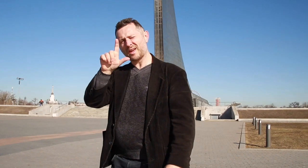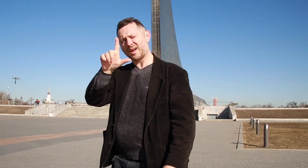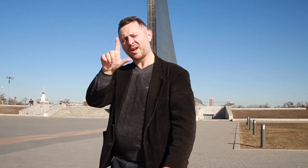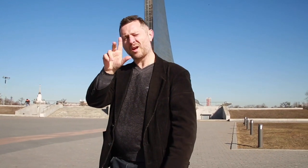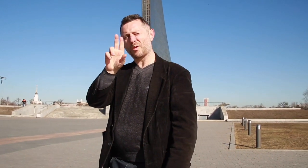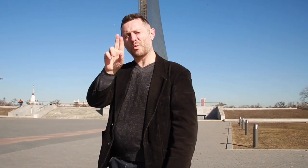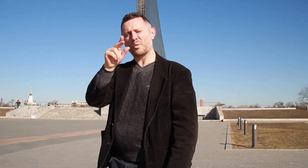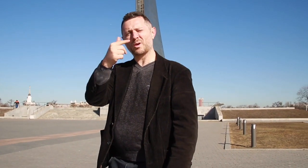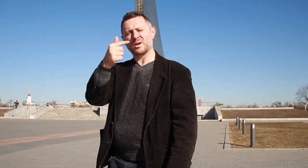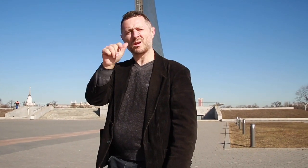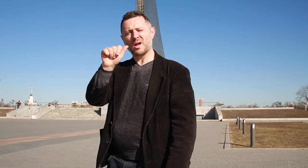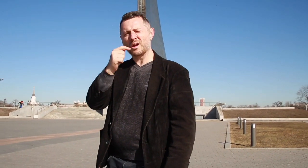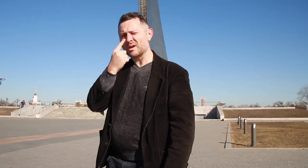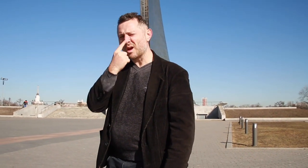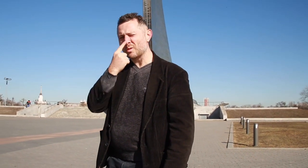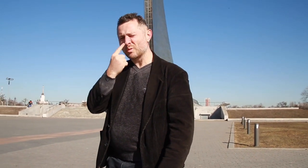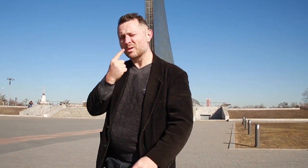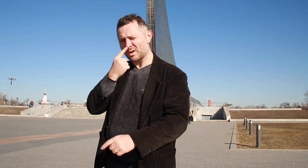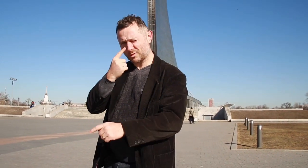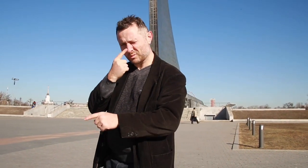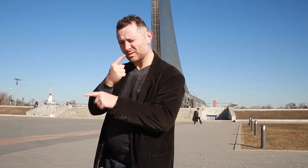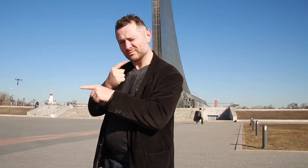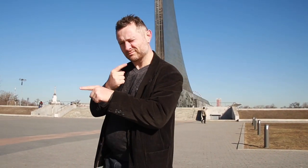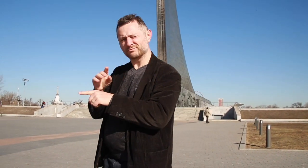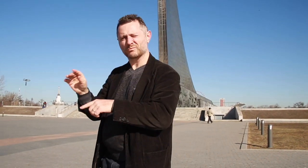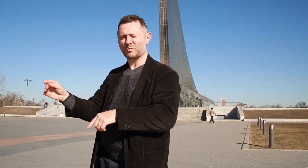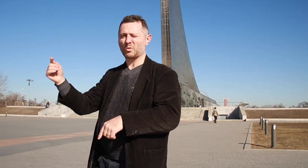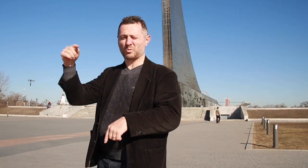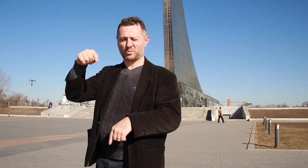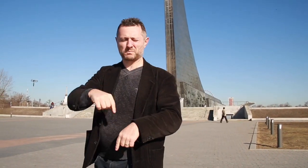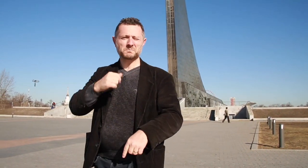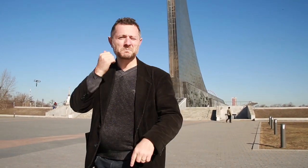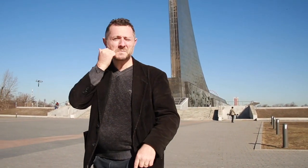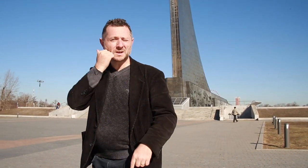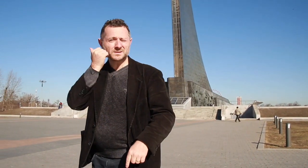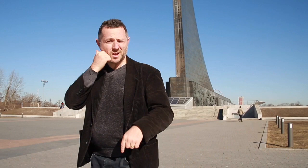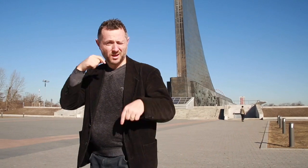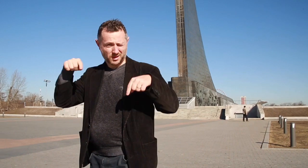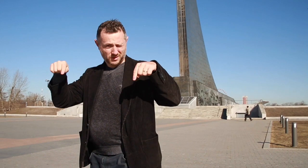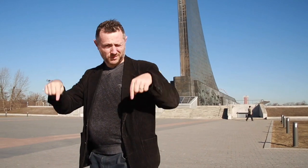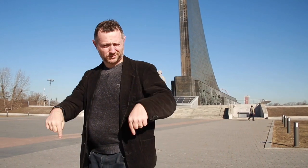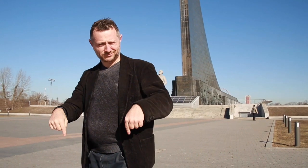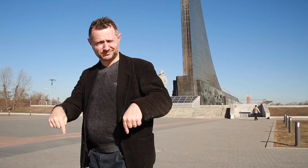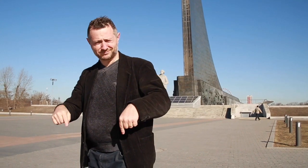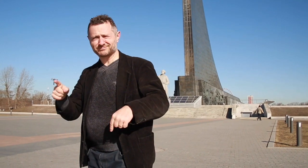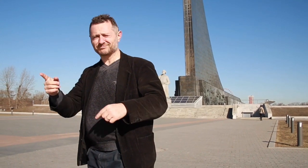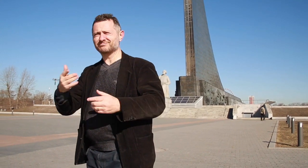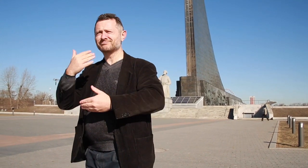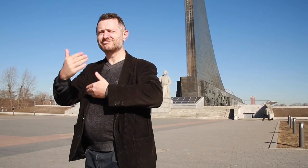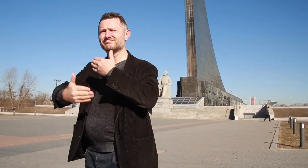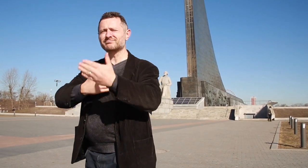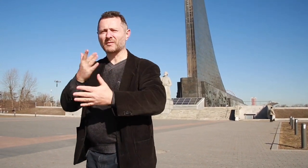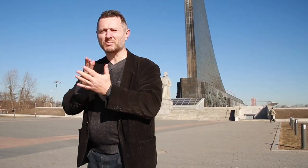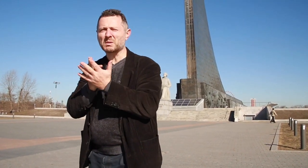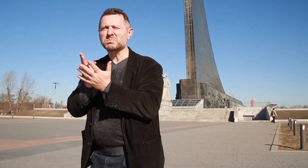math and physics at the high school and university levels. People were in awe of the